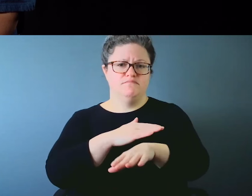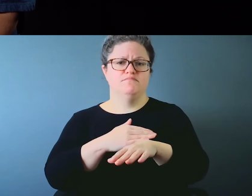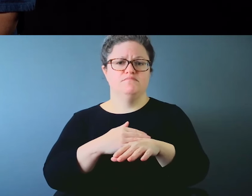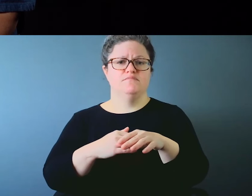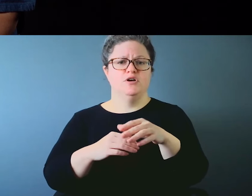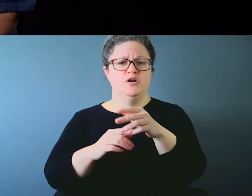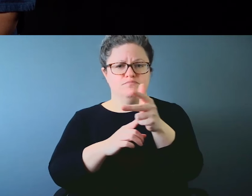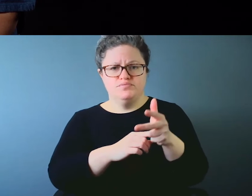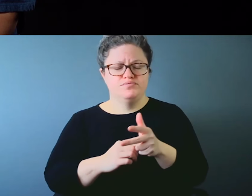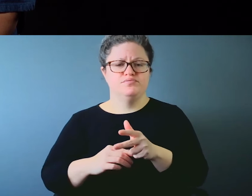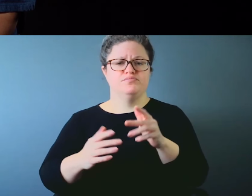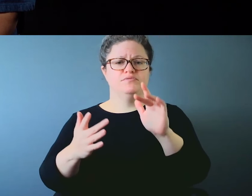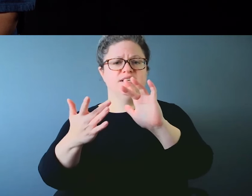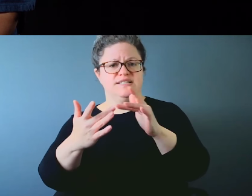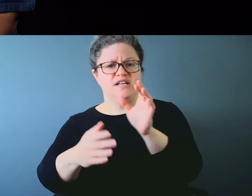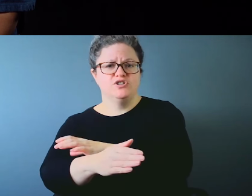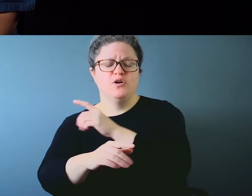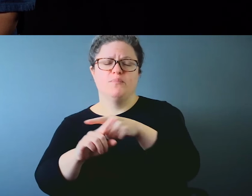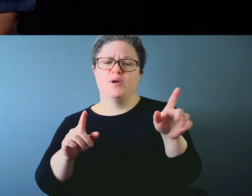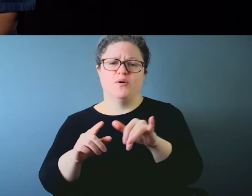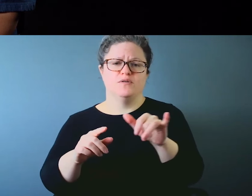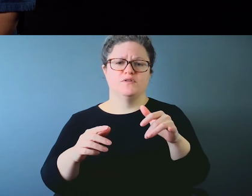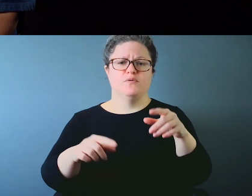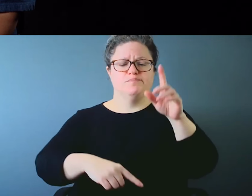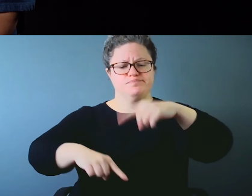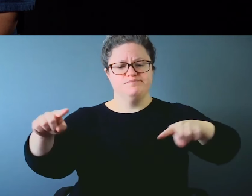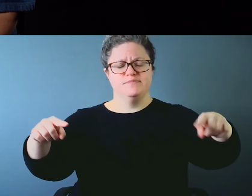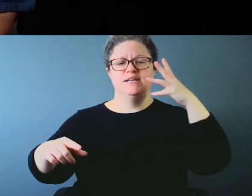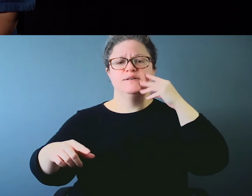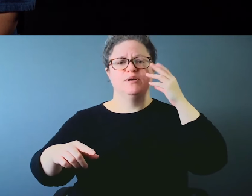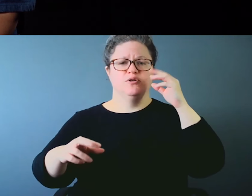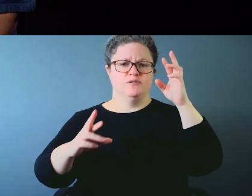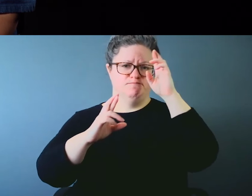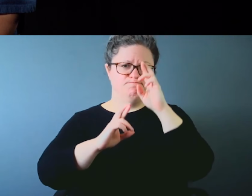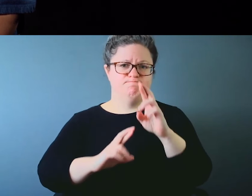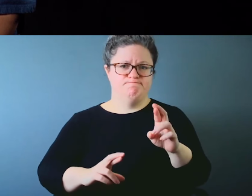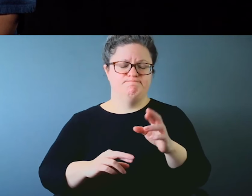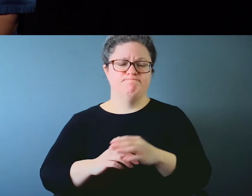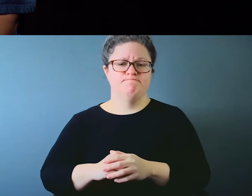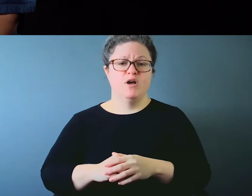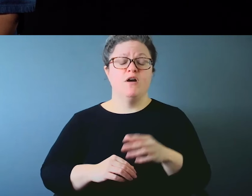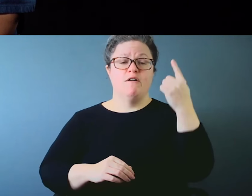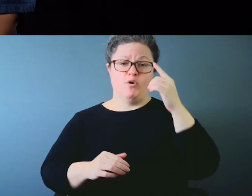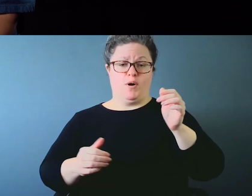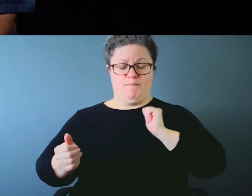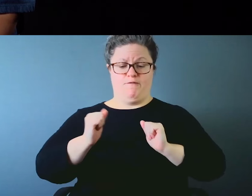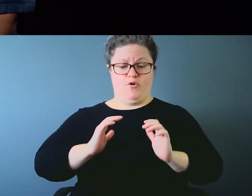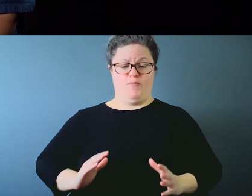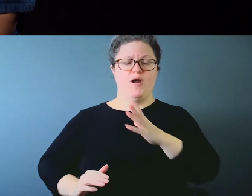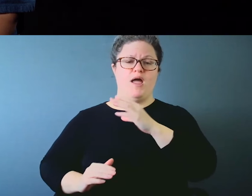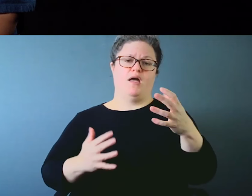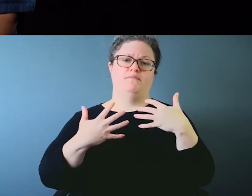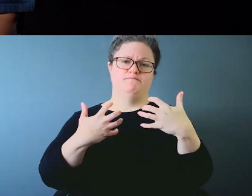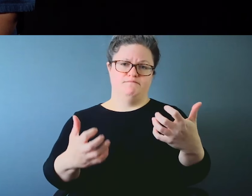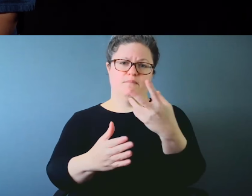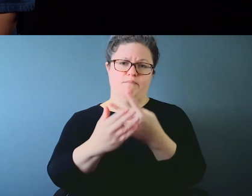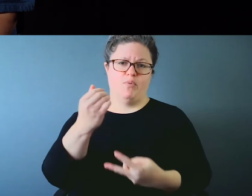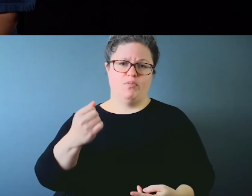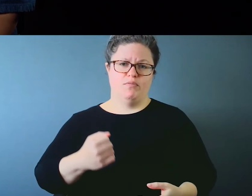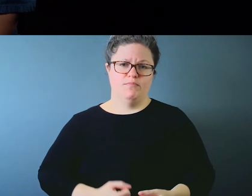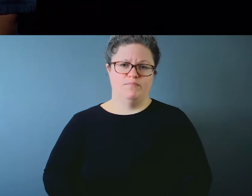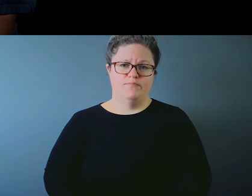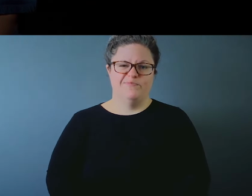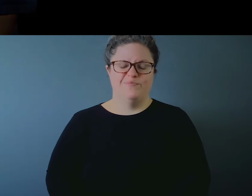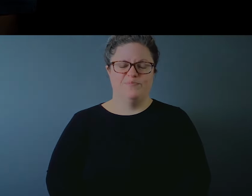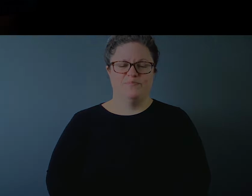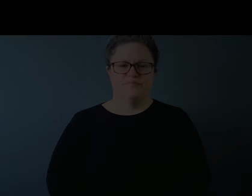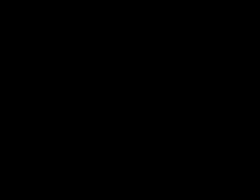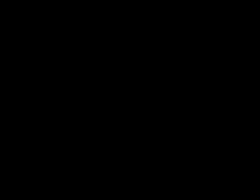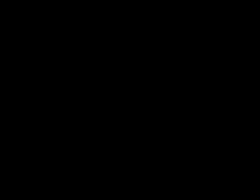but accessible to a variety of experiences both on stage and offstage.